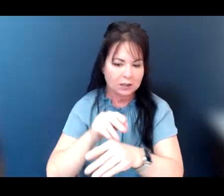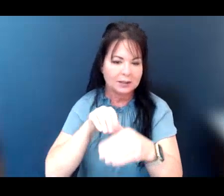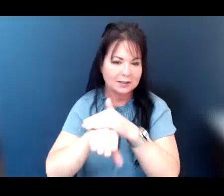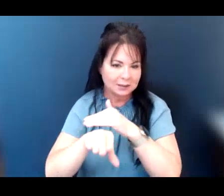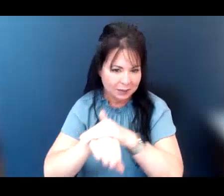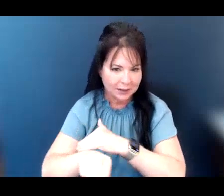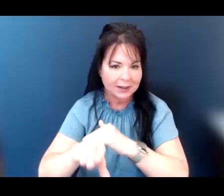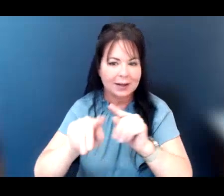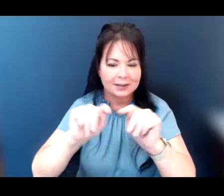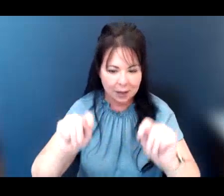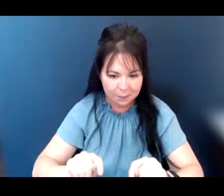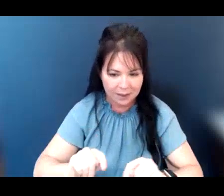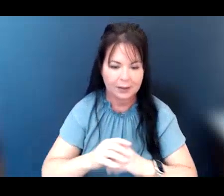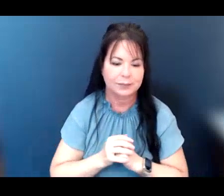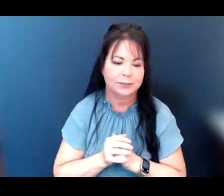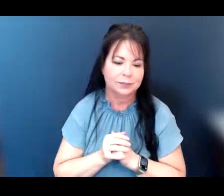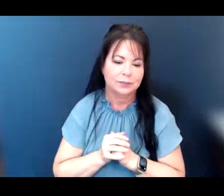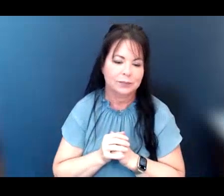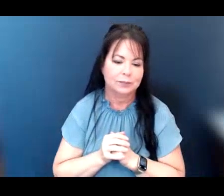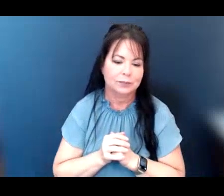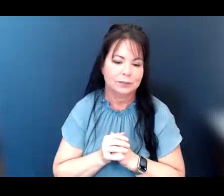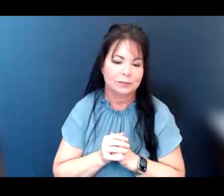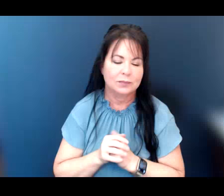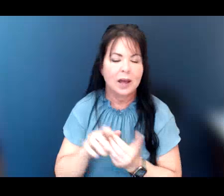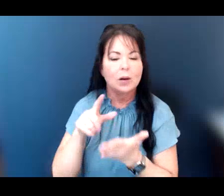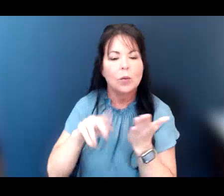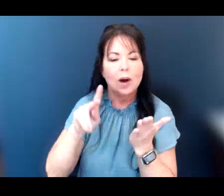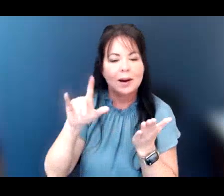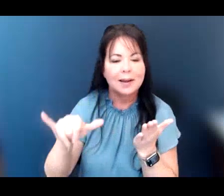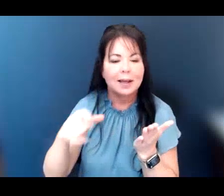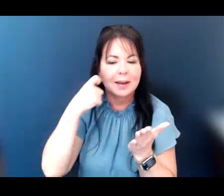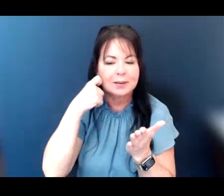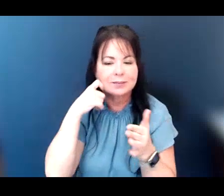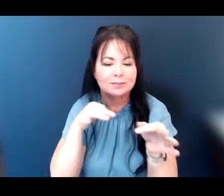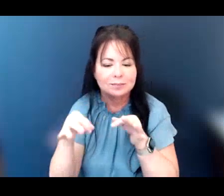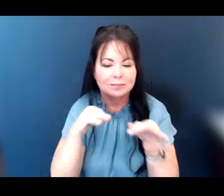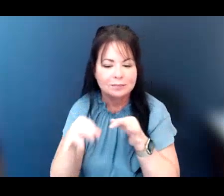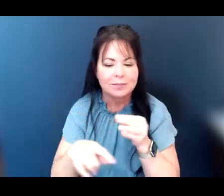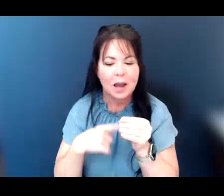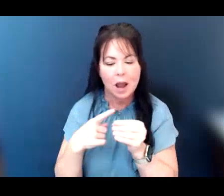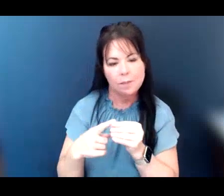like what Kelly referred to earlier, COTS, or consumer off-the-shelf product.